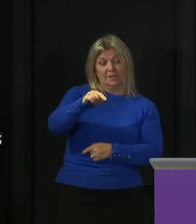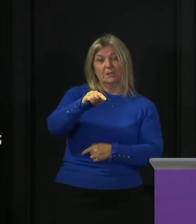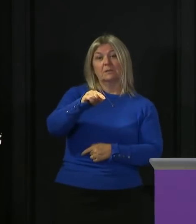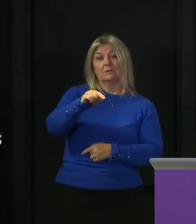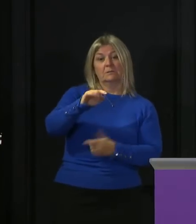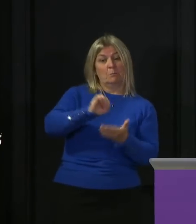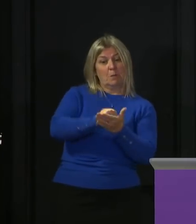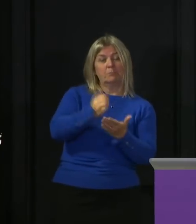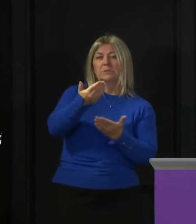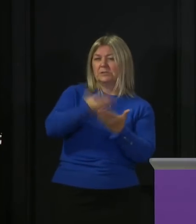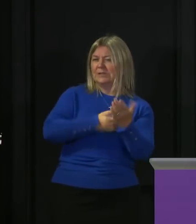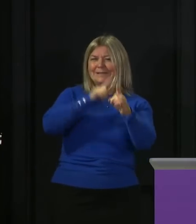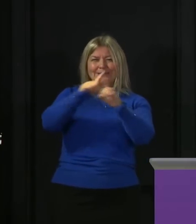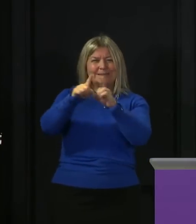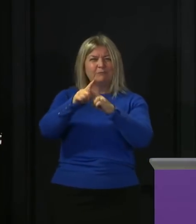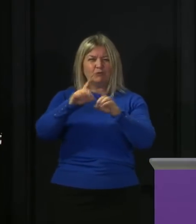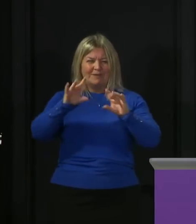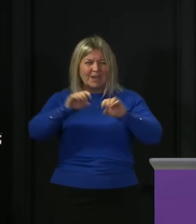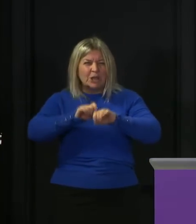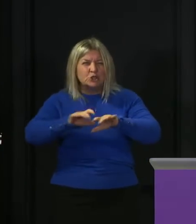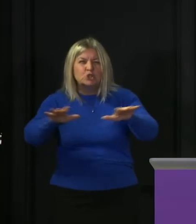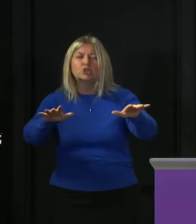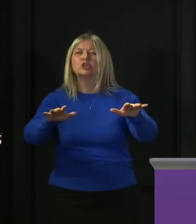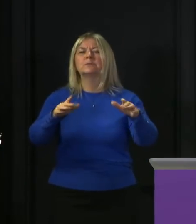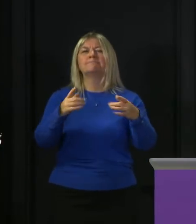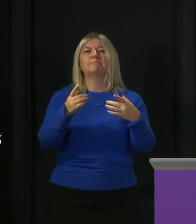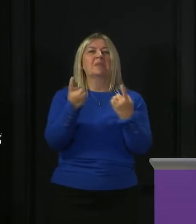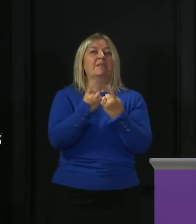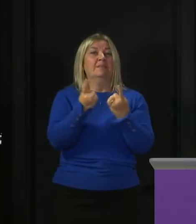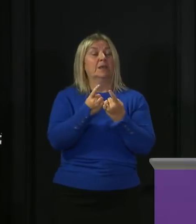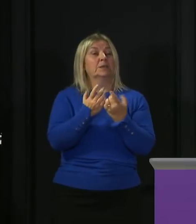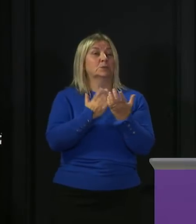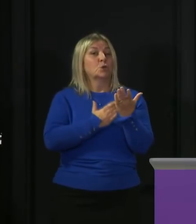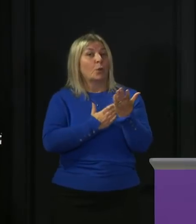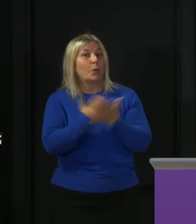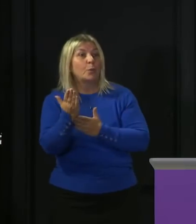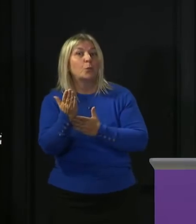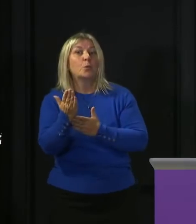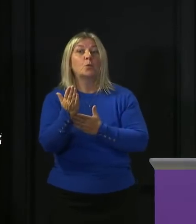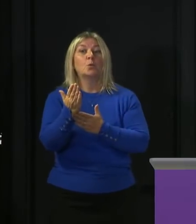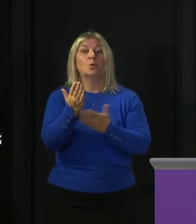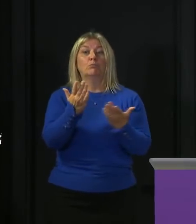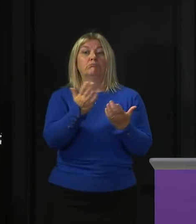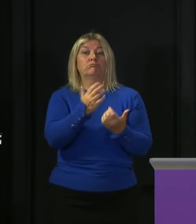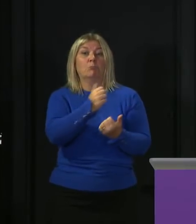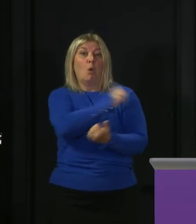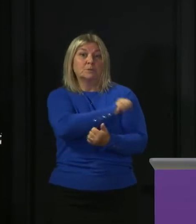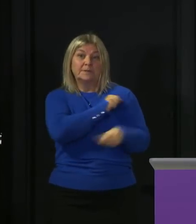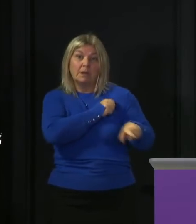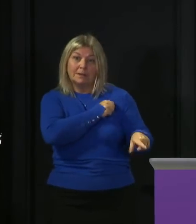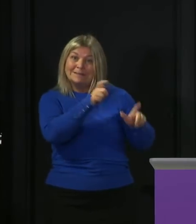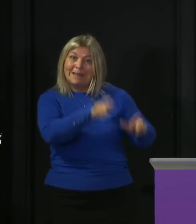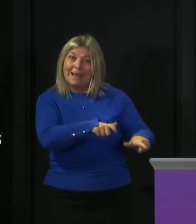nosocomial infections, so infections which have been contracted in hospitals. So I think, I may